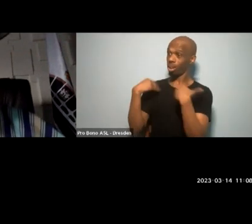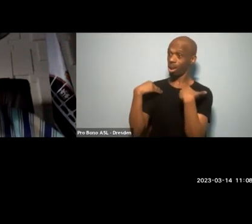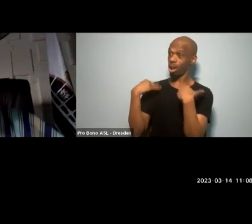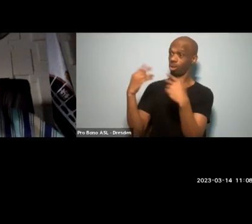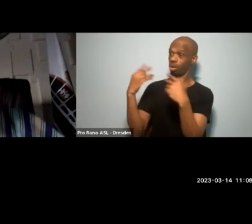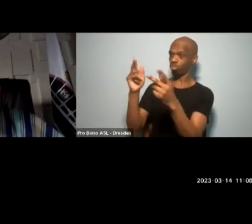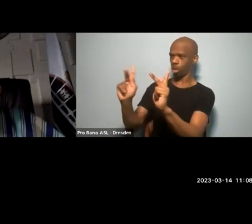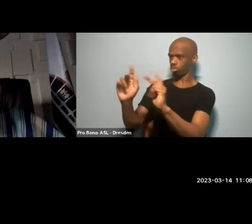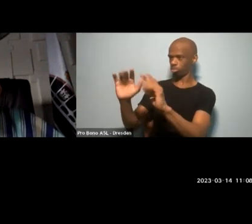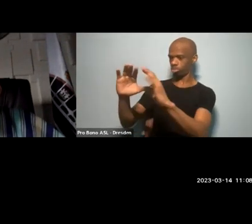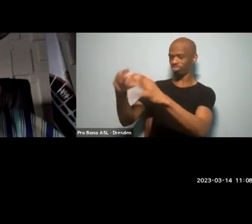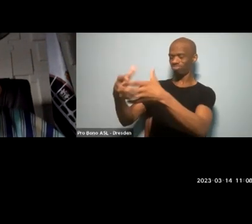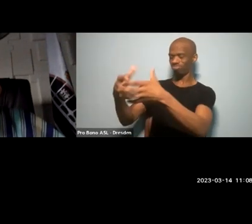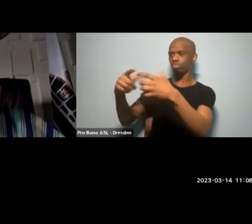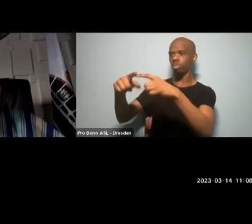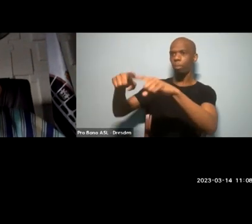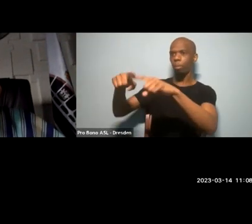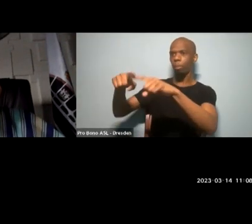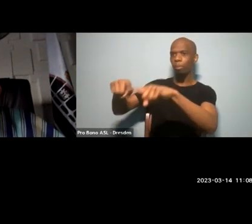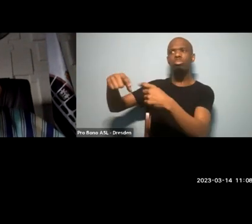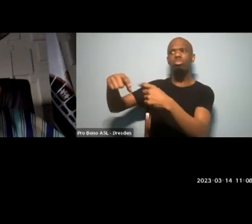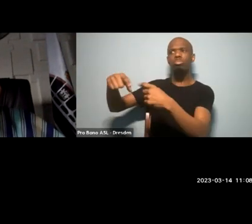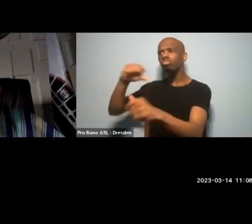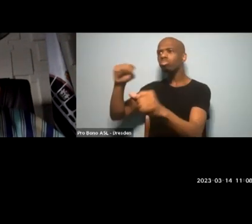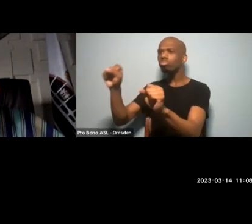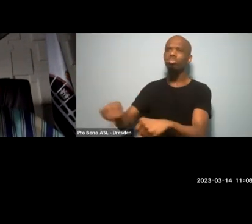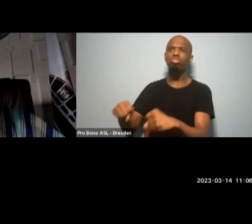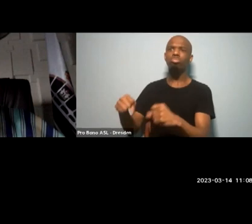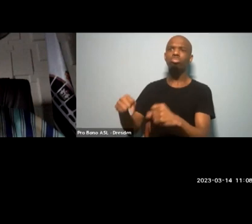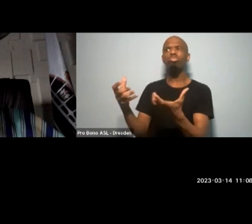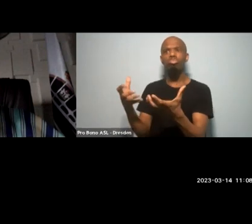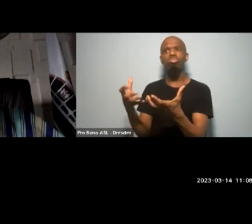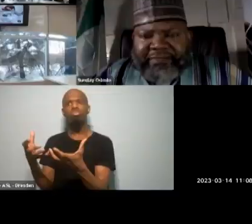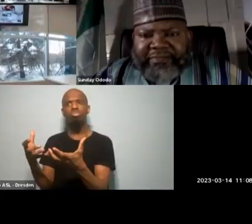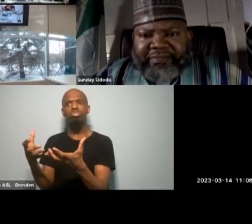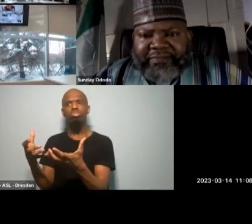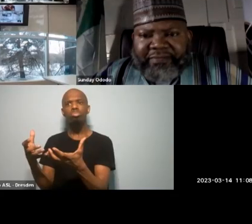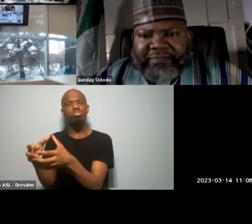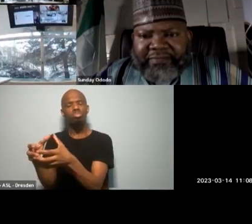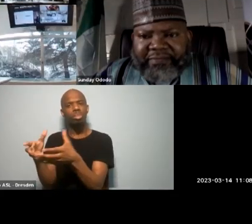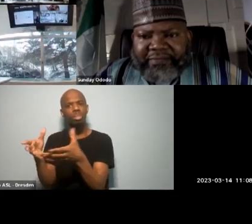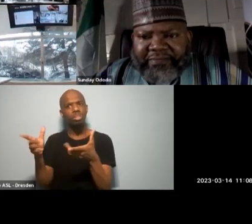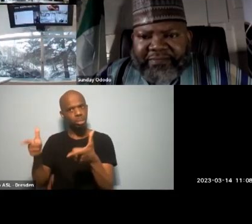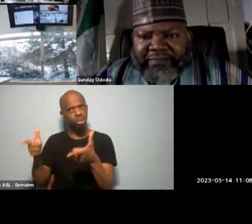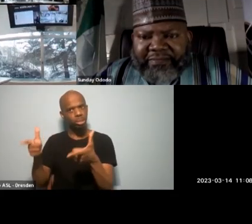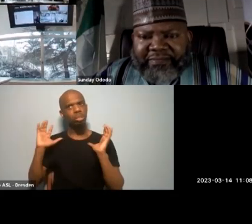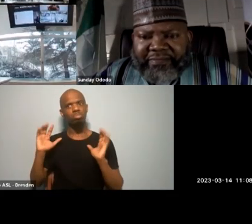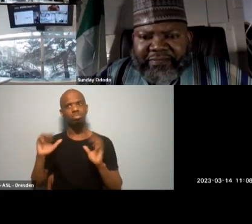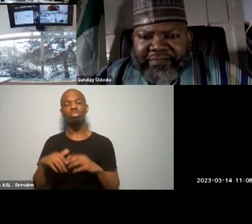Thank you so much Professor Ododo. Are there any other questions from the audience?